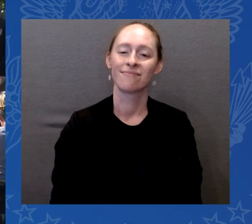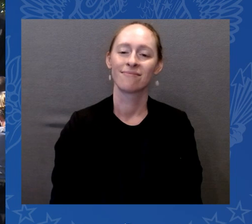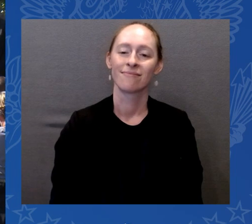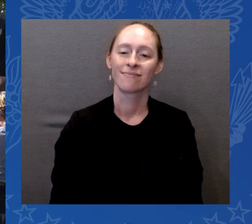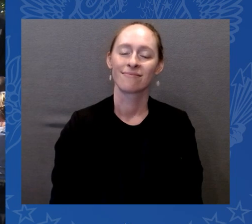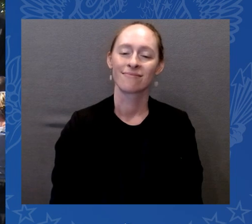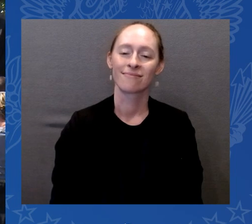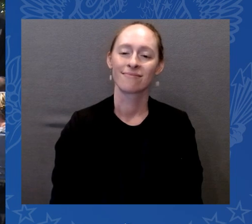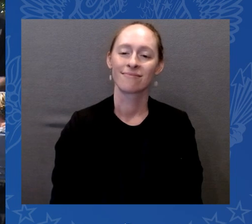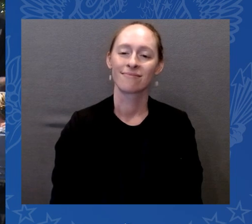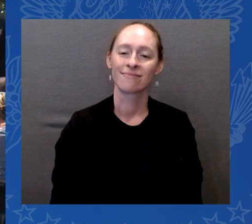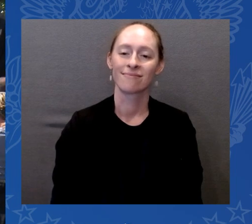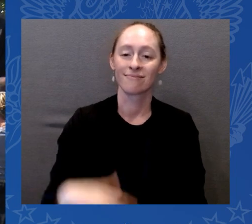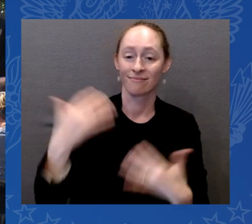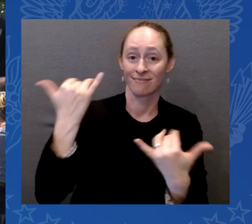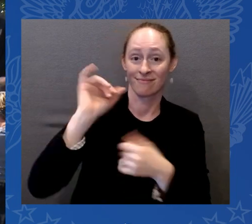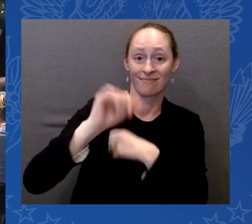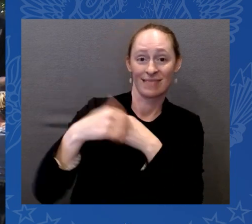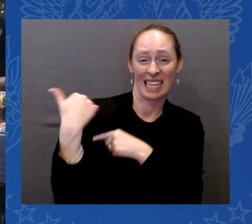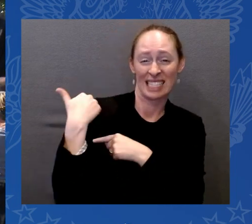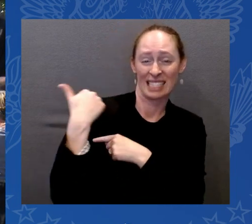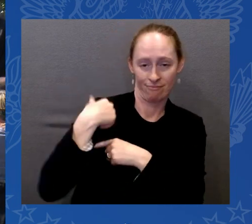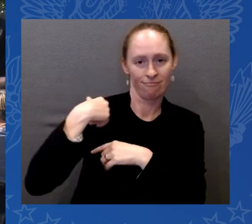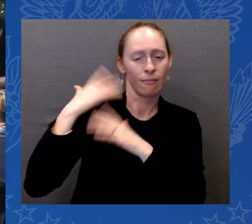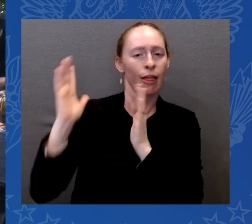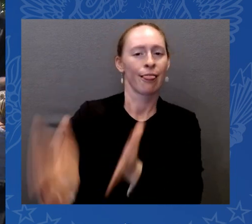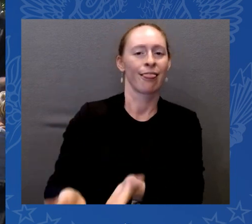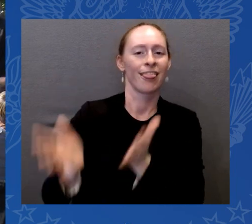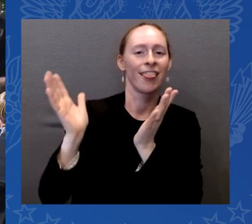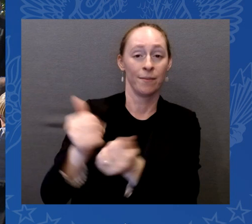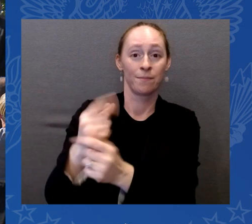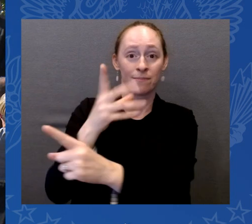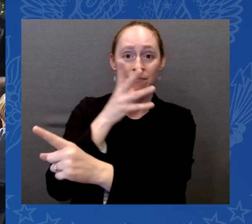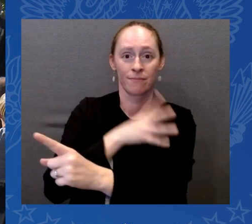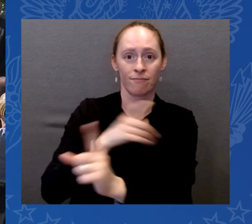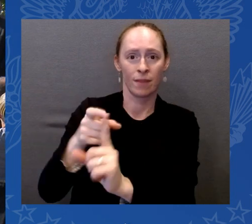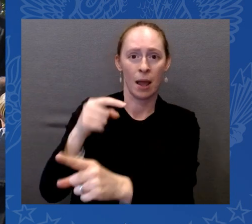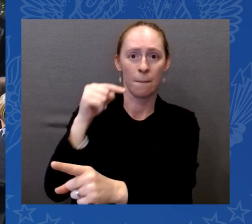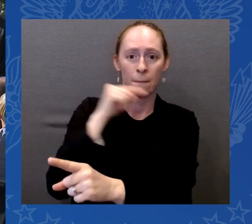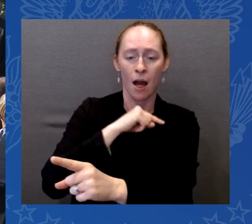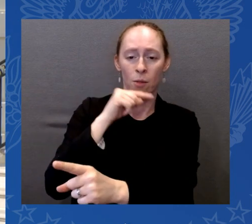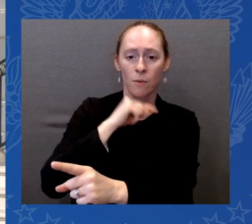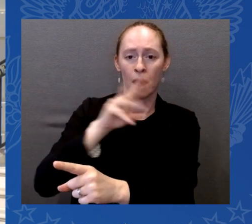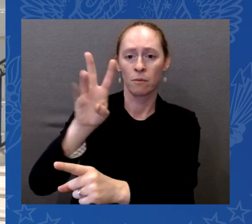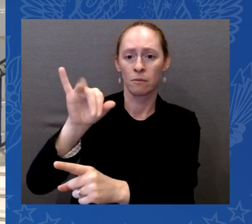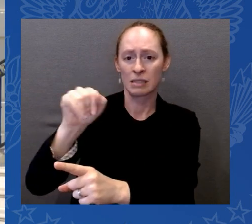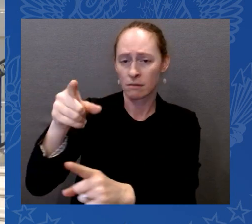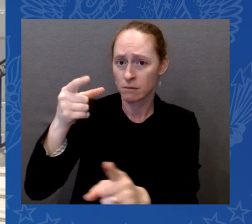twice for lead exposure. The second time for two weeks